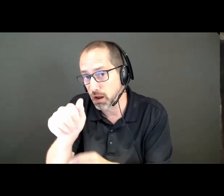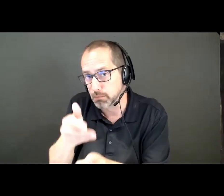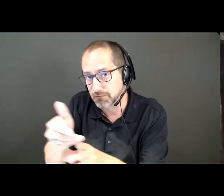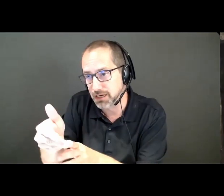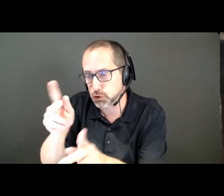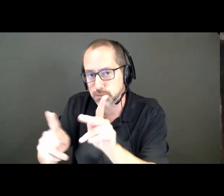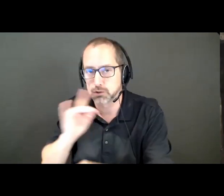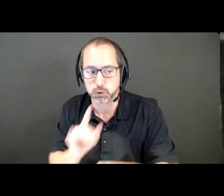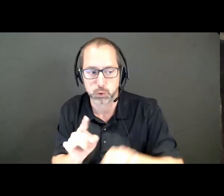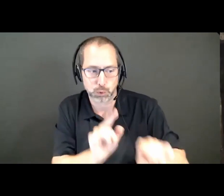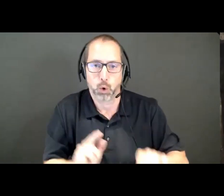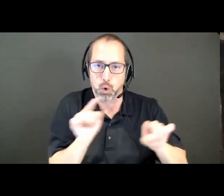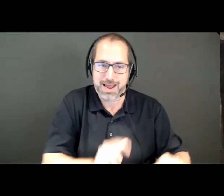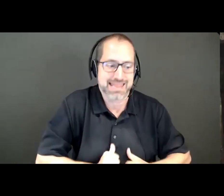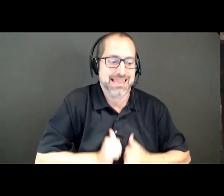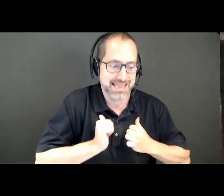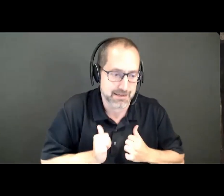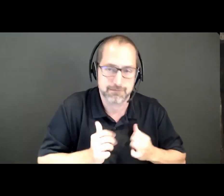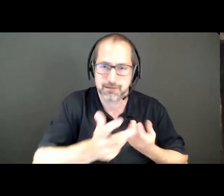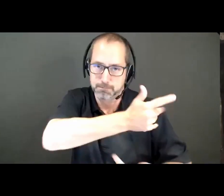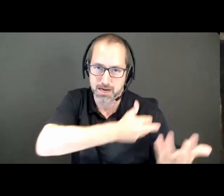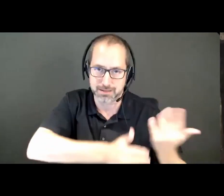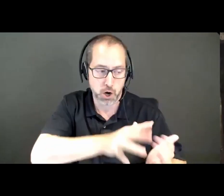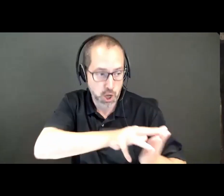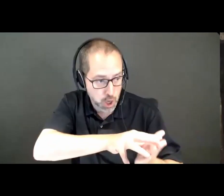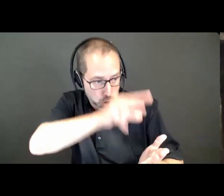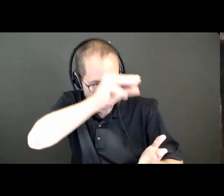We needed them to learn from them. Professionals must serve them.